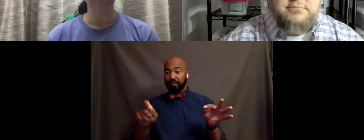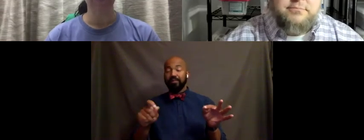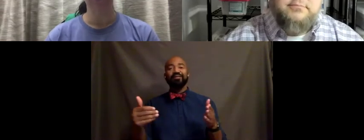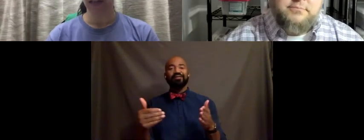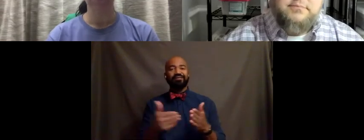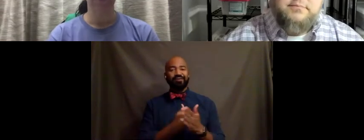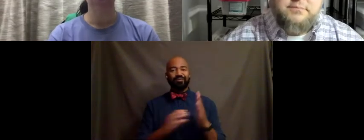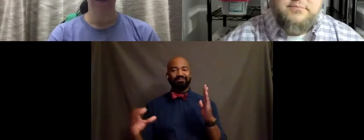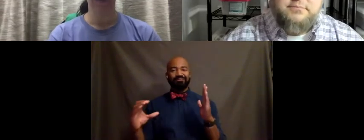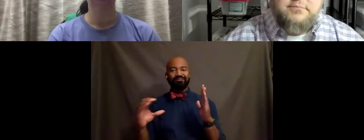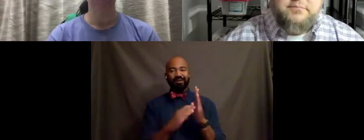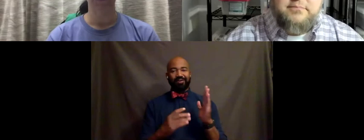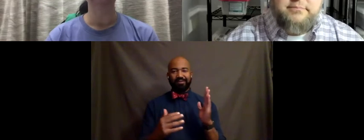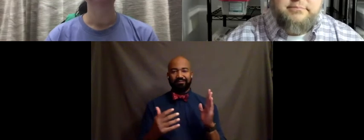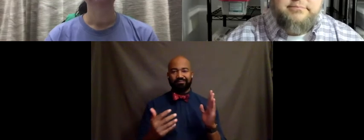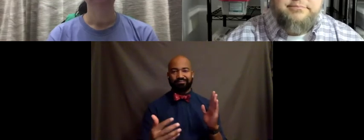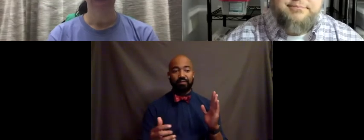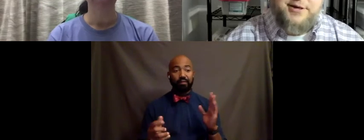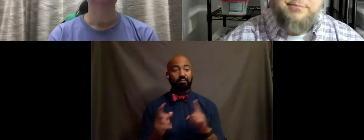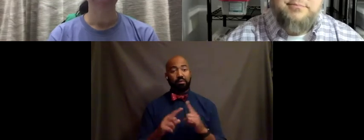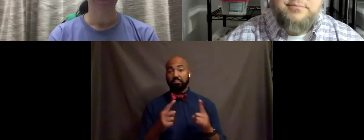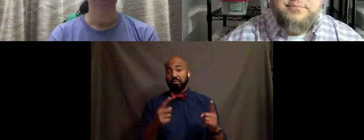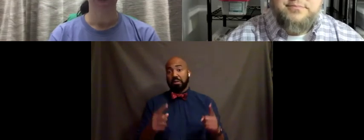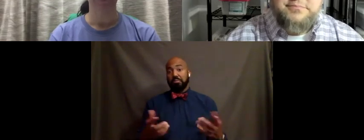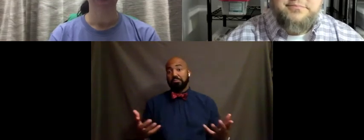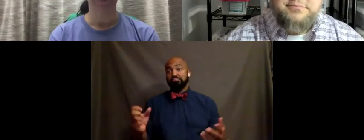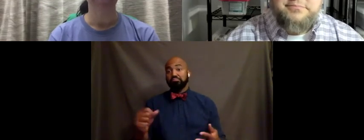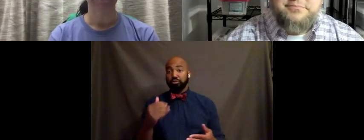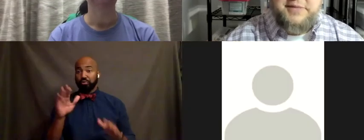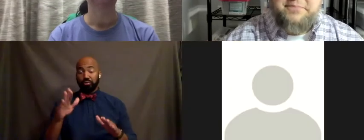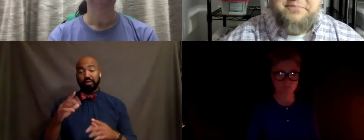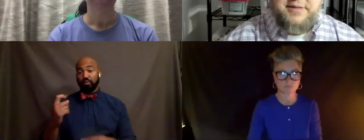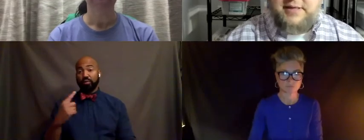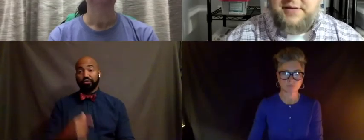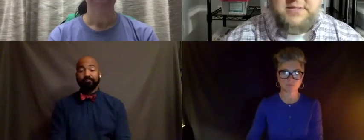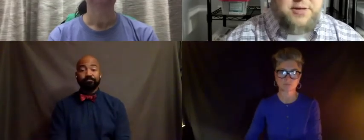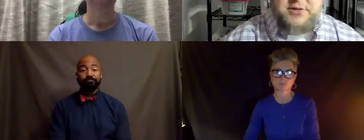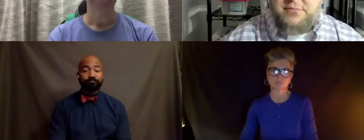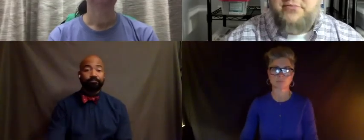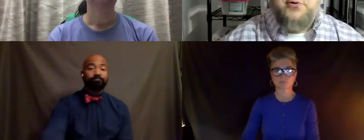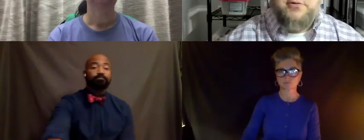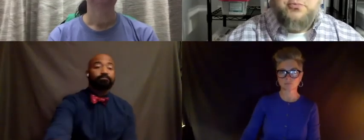is that yes, this is what happens. But yeah, that's a great question. And like somebody mentioned before,